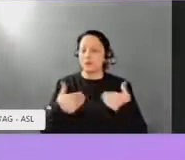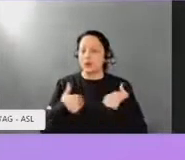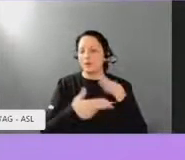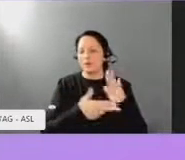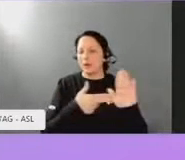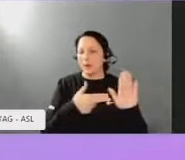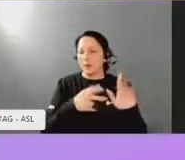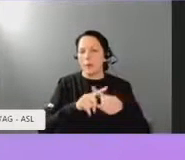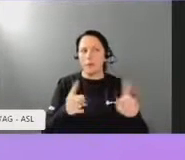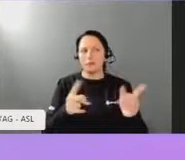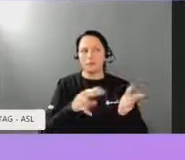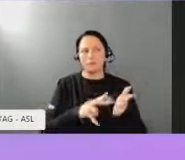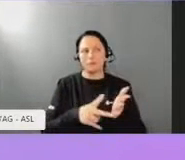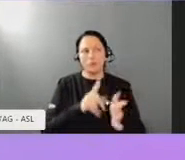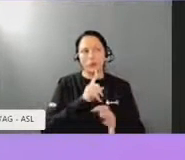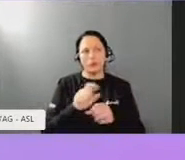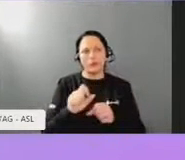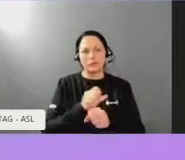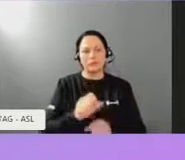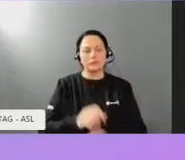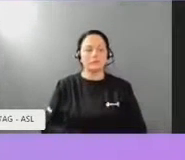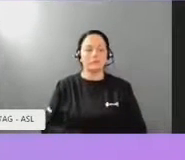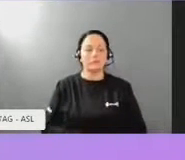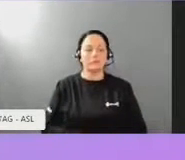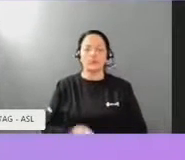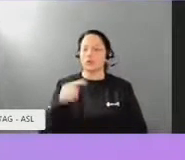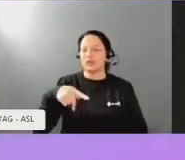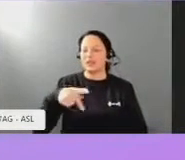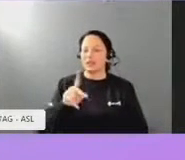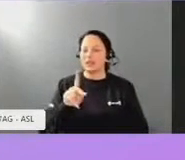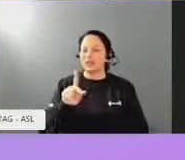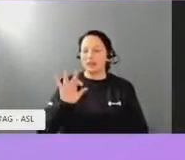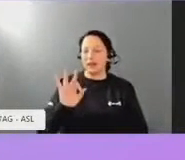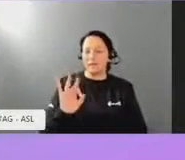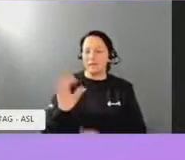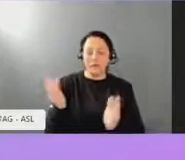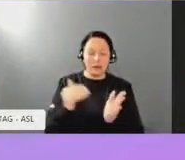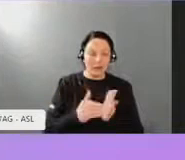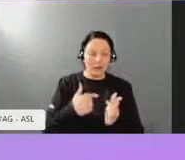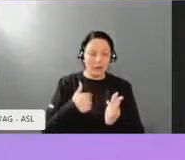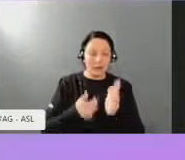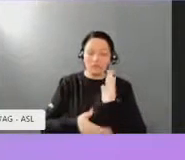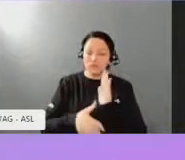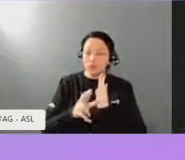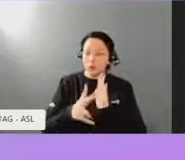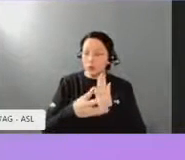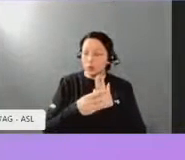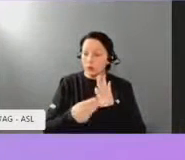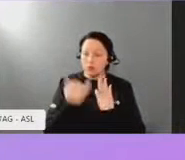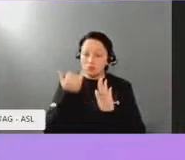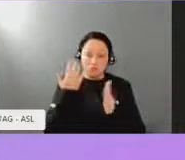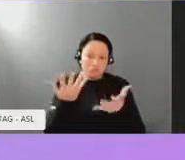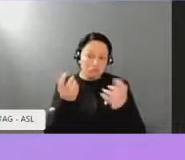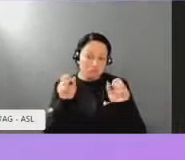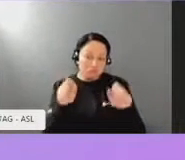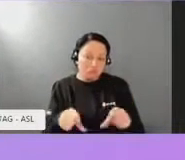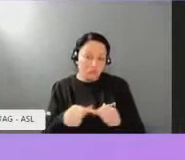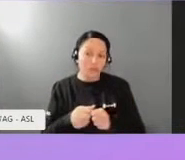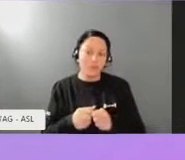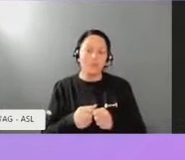To give you a sense of what that means, because it's nice to have a label on things, what does that mean really?